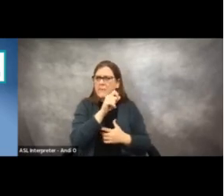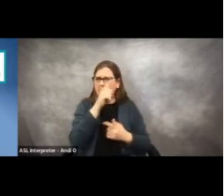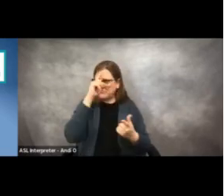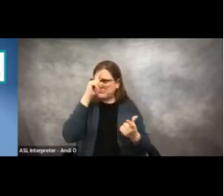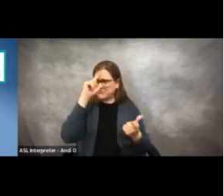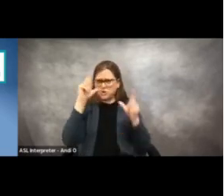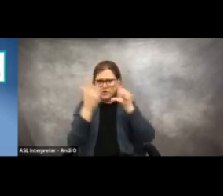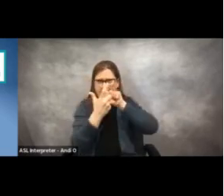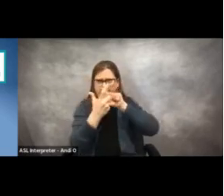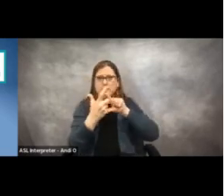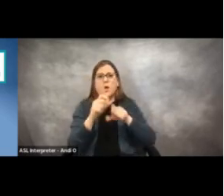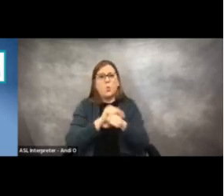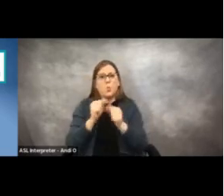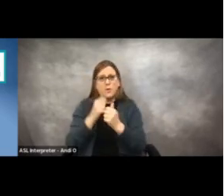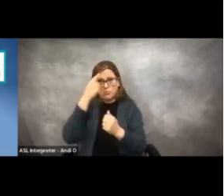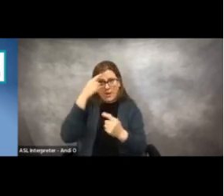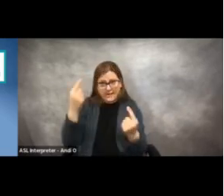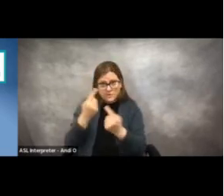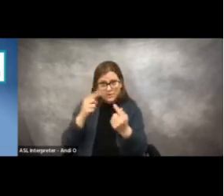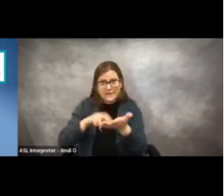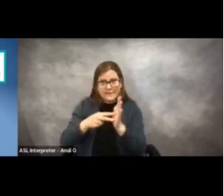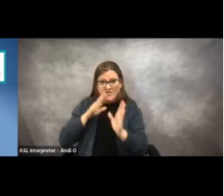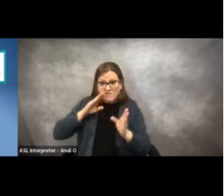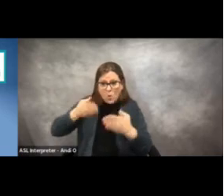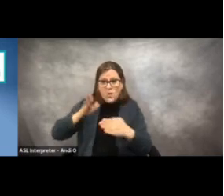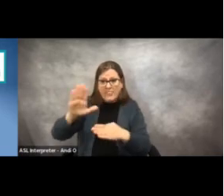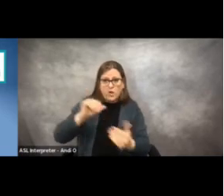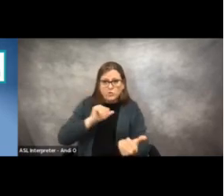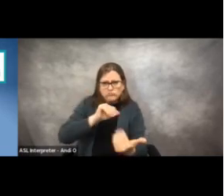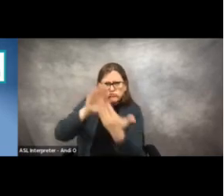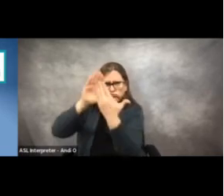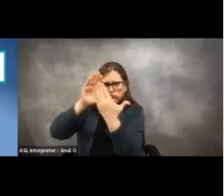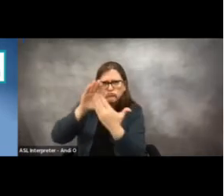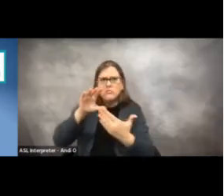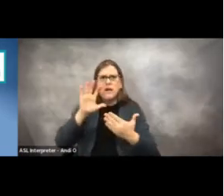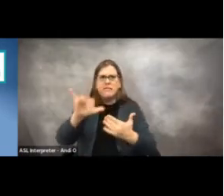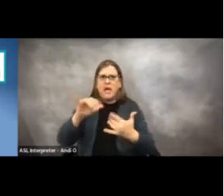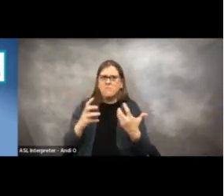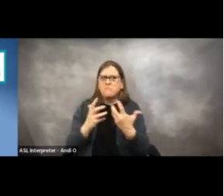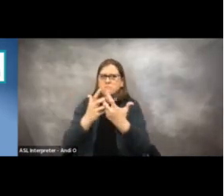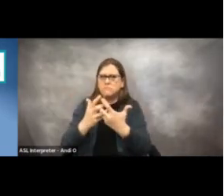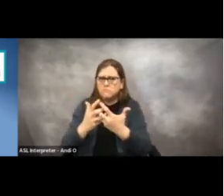with brain injury, you really want to focus on focus on the strategy or this accommodation that's going to help you to meet